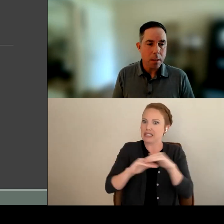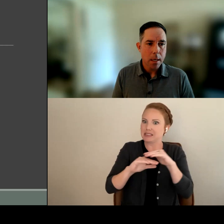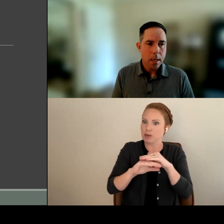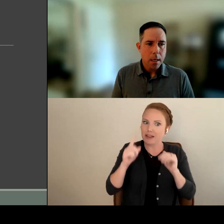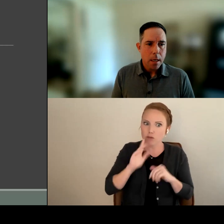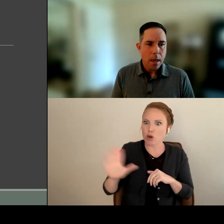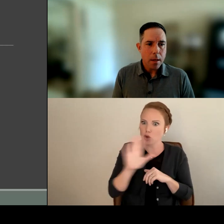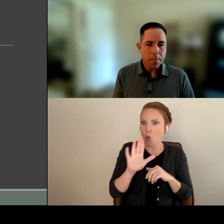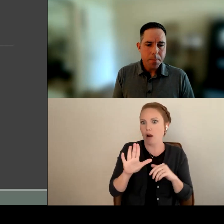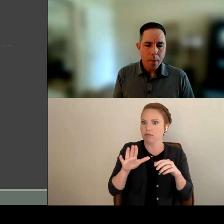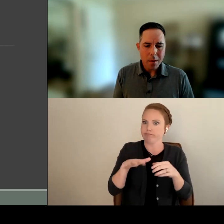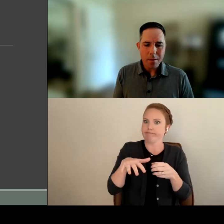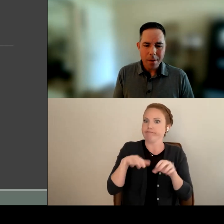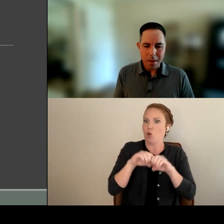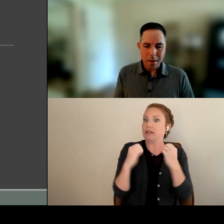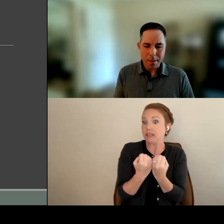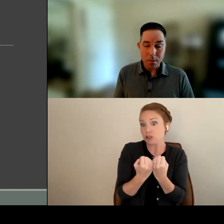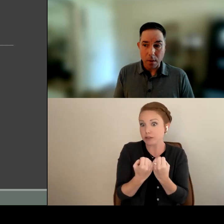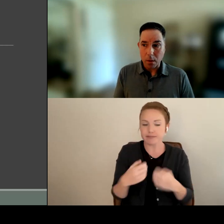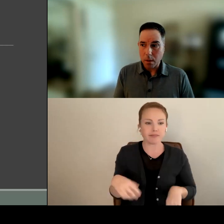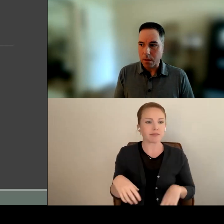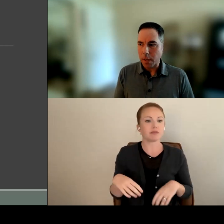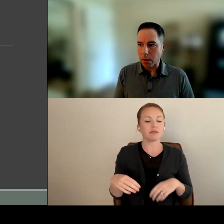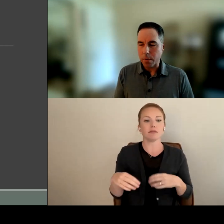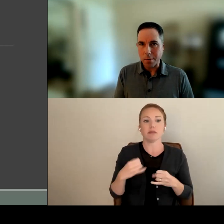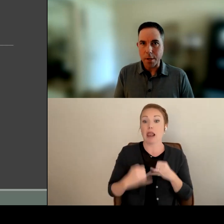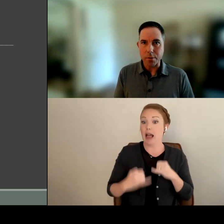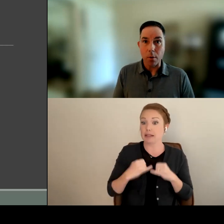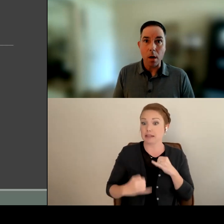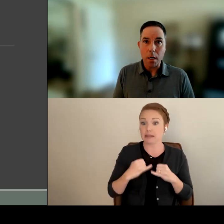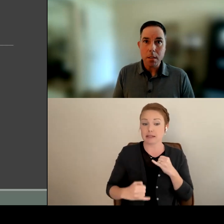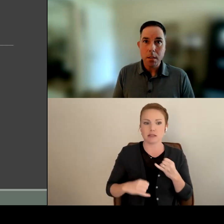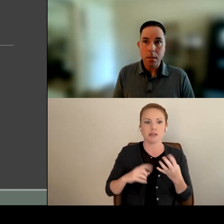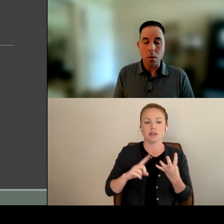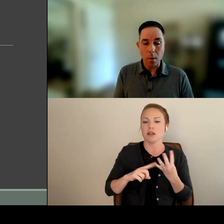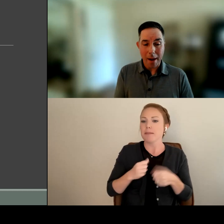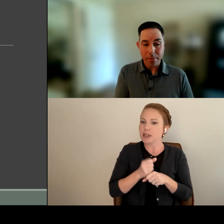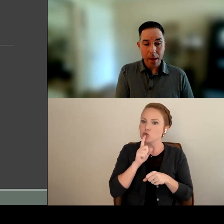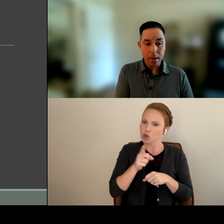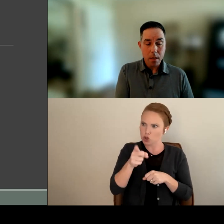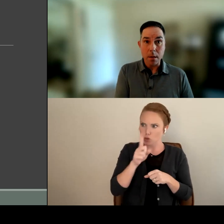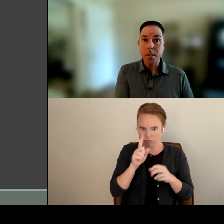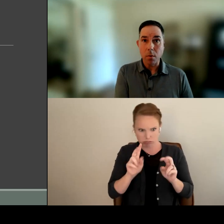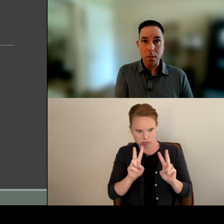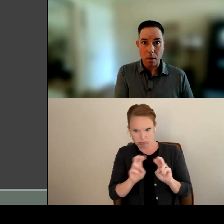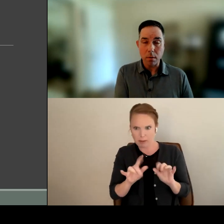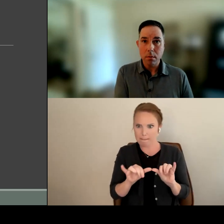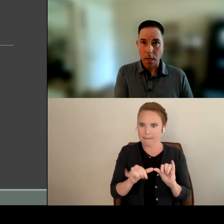Then the other thing I think is really critical as making sure your measuring progress. So at that nuts and bolts level, yes.